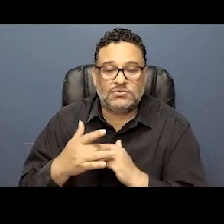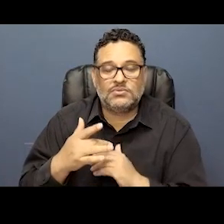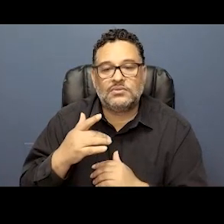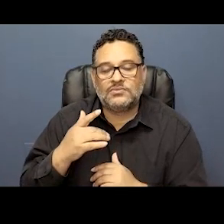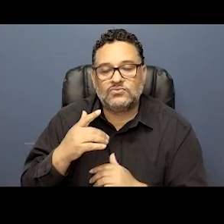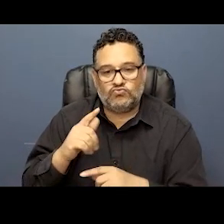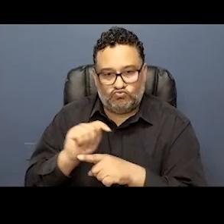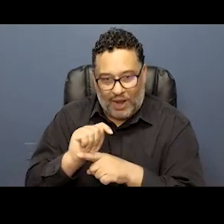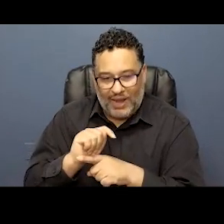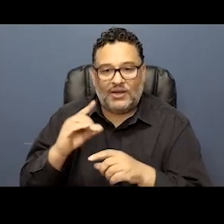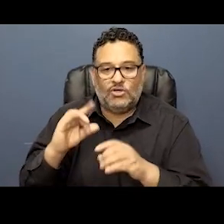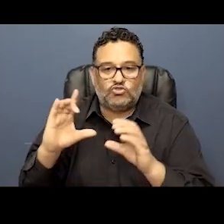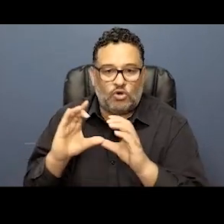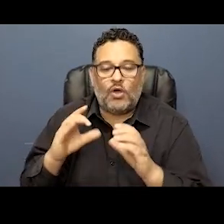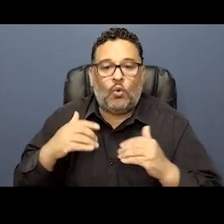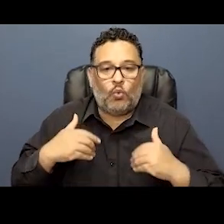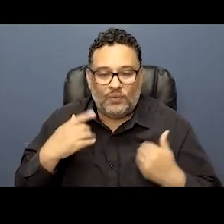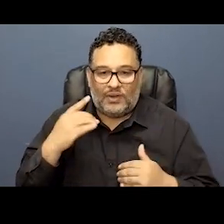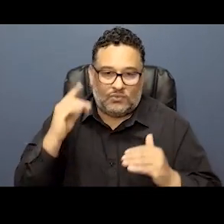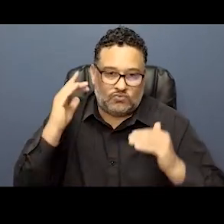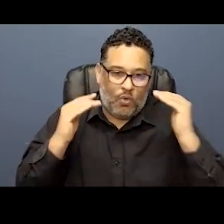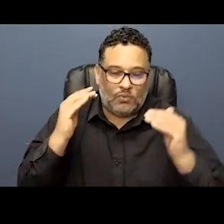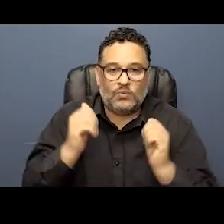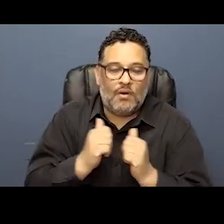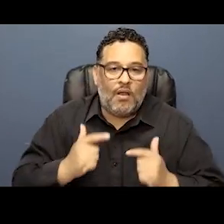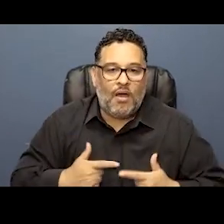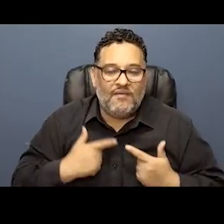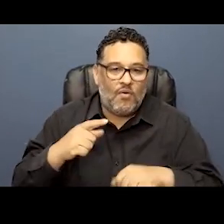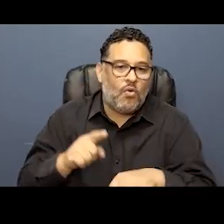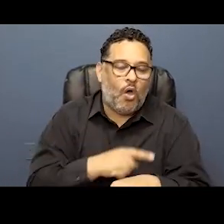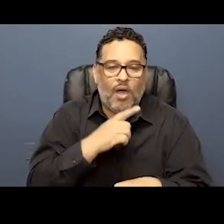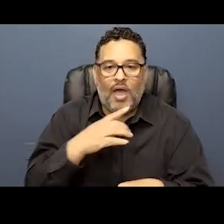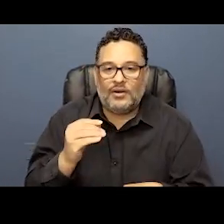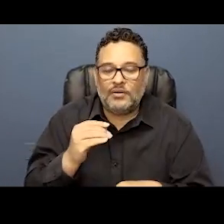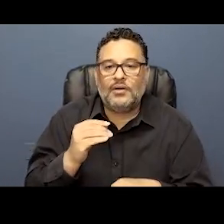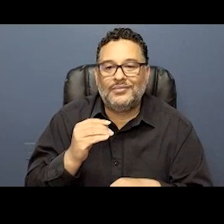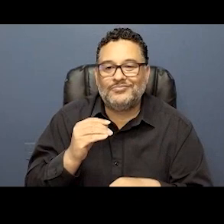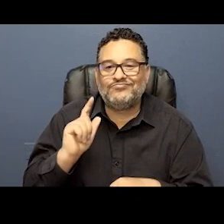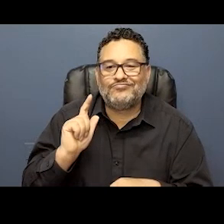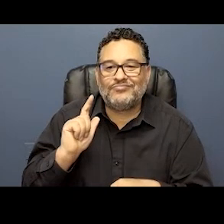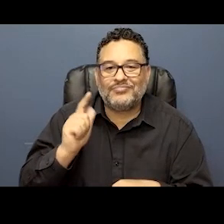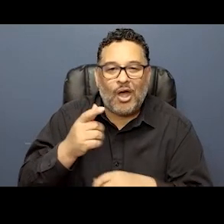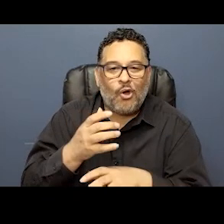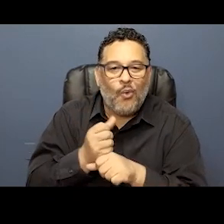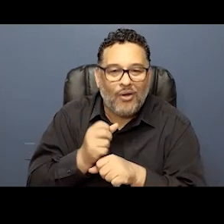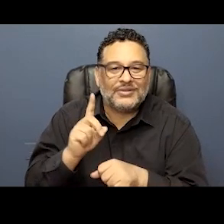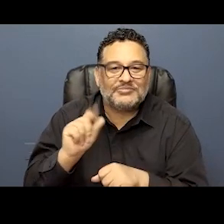certify youth and adults with lifelong and acquired disabilities in skilled trades.